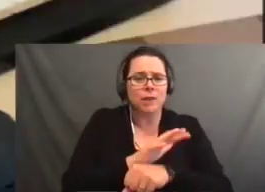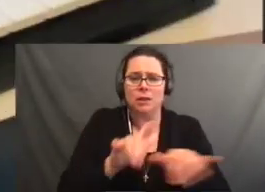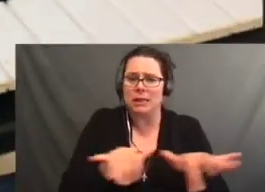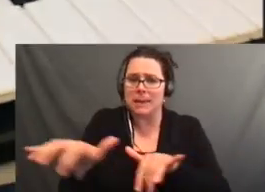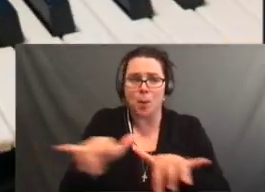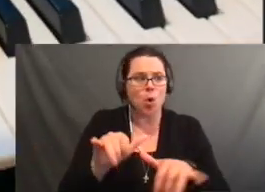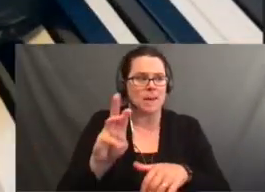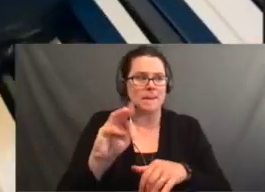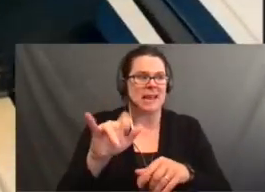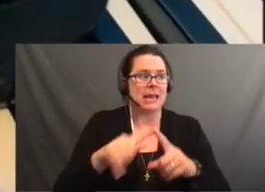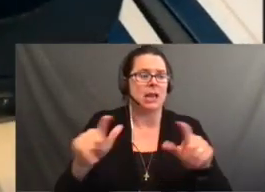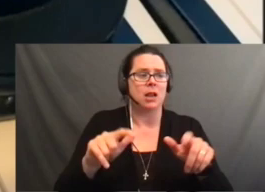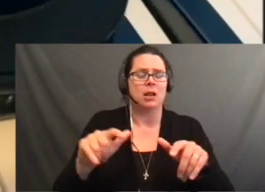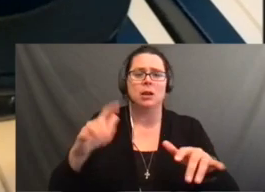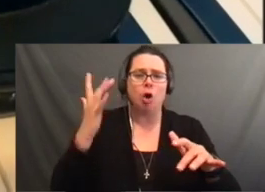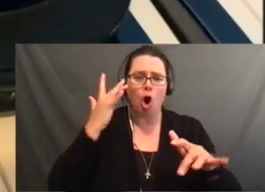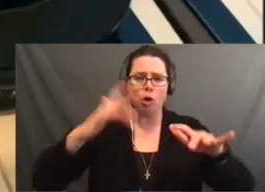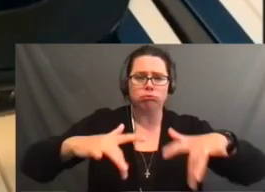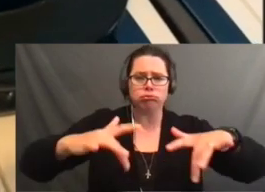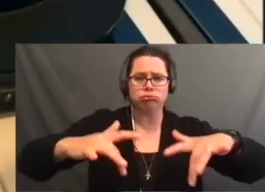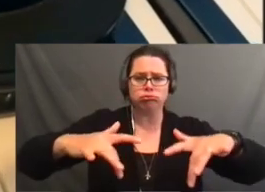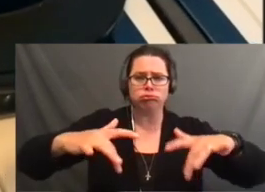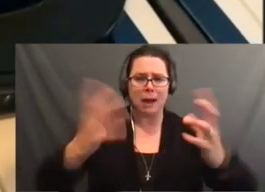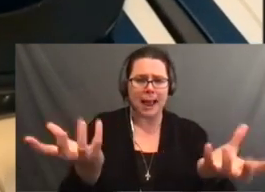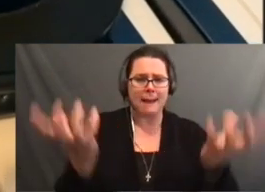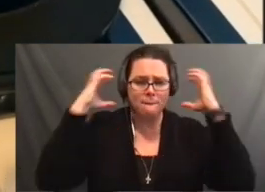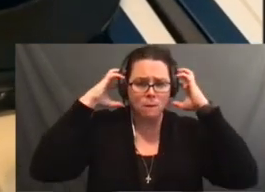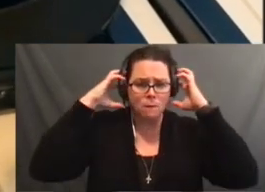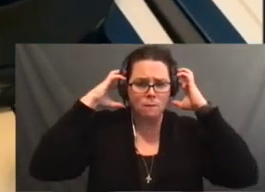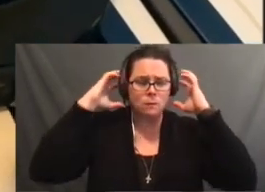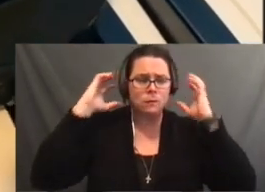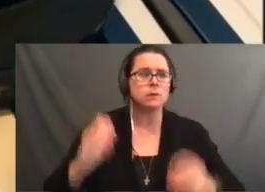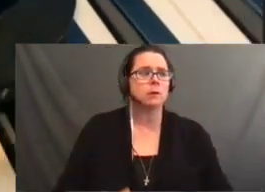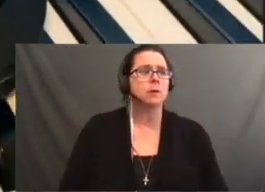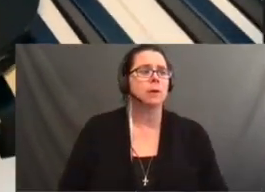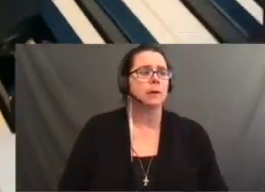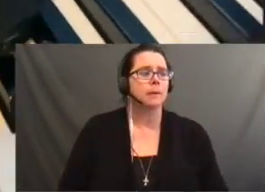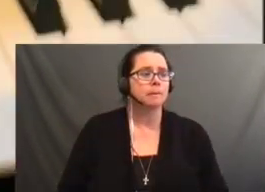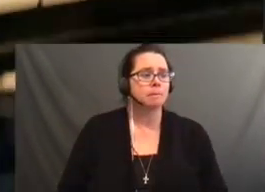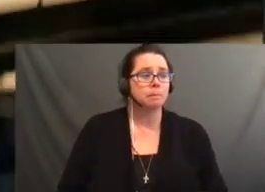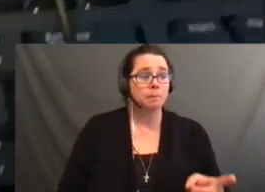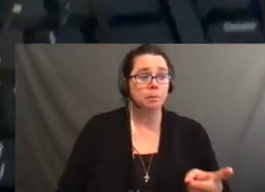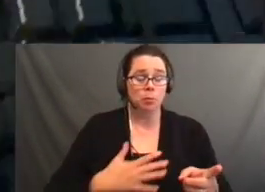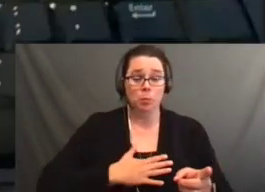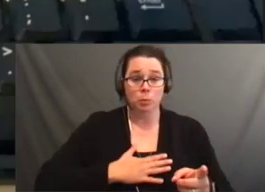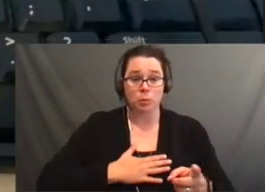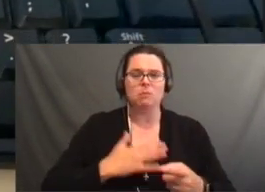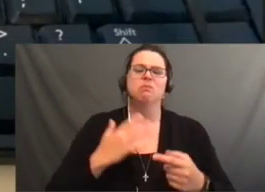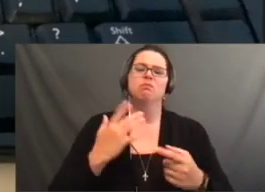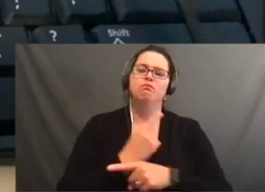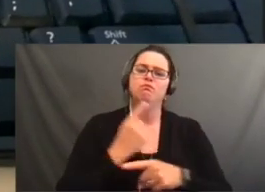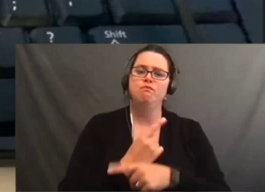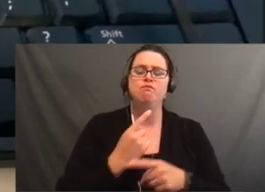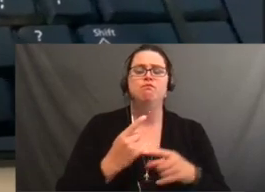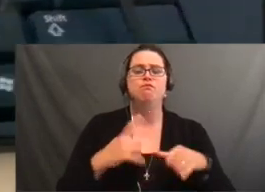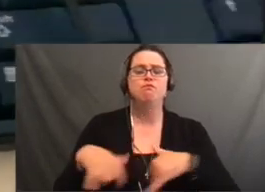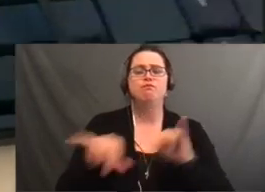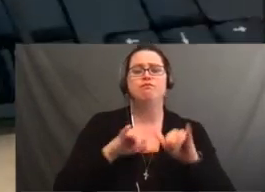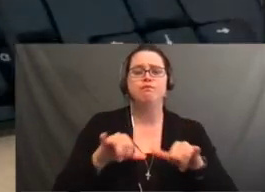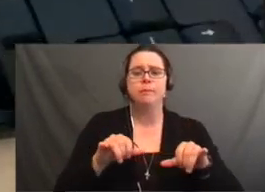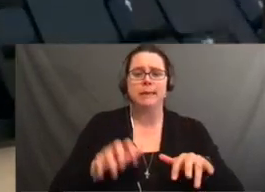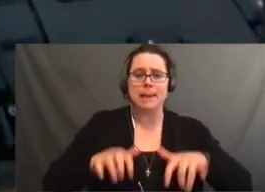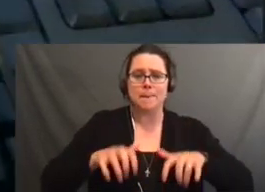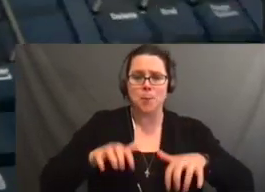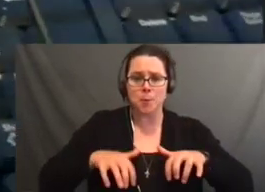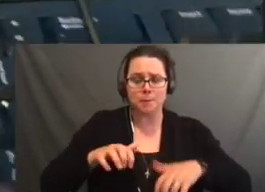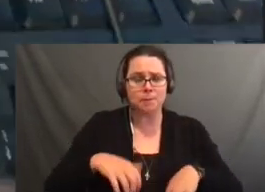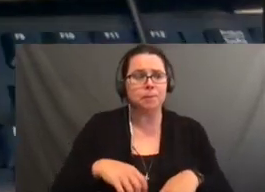Yeah, this is my Audio Technica m50x headphones. Got my standard keyboard.